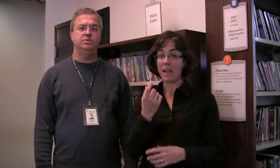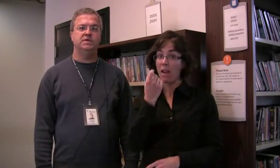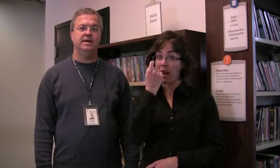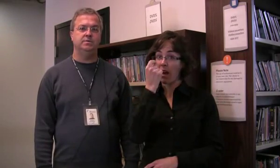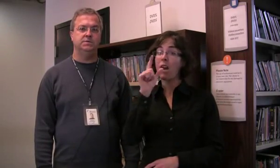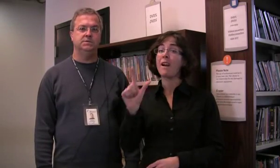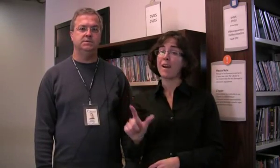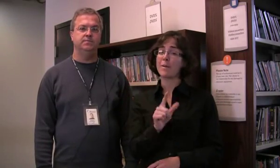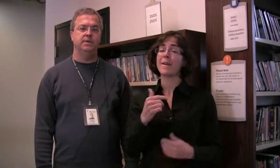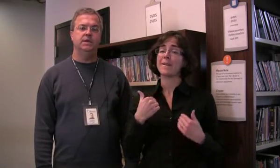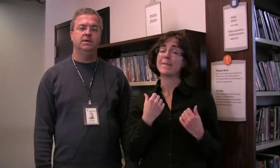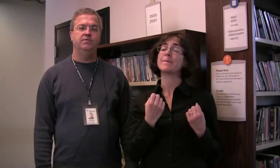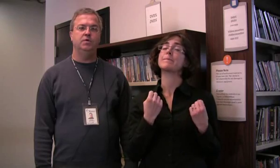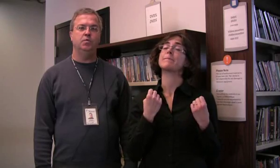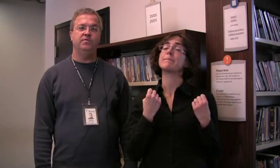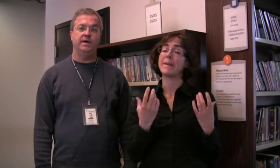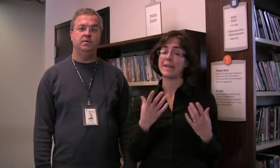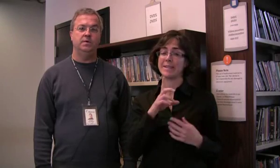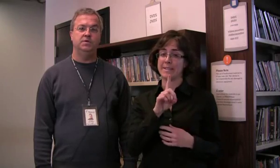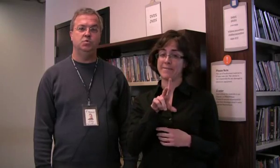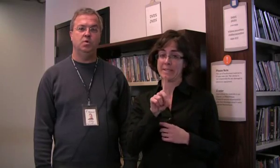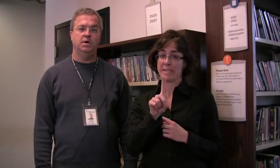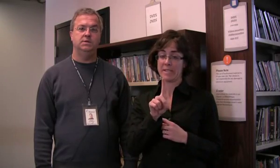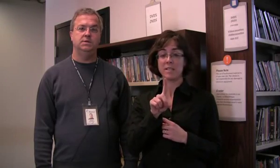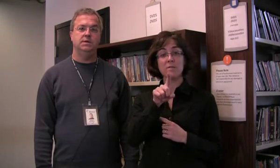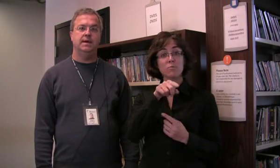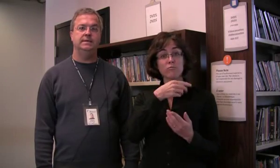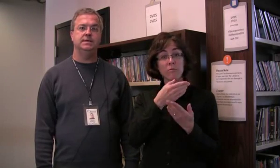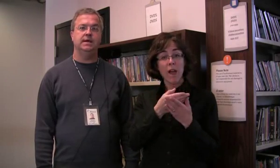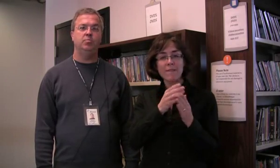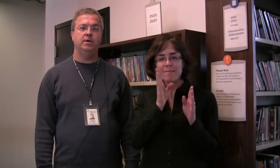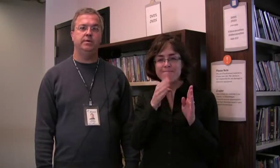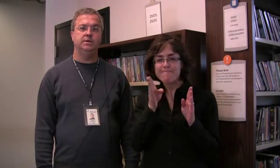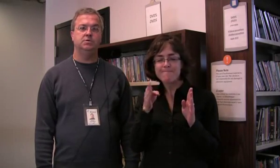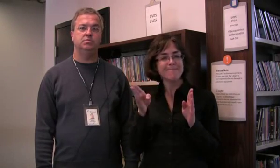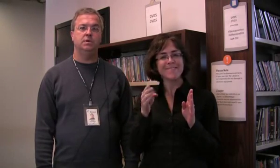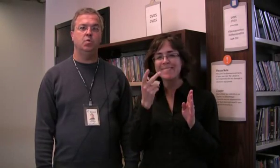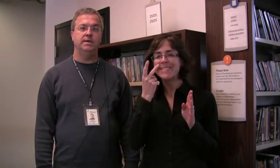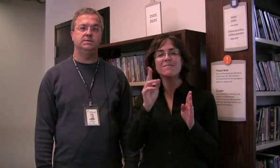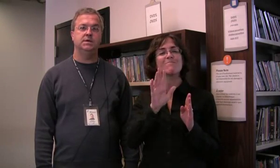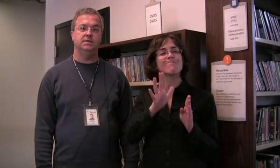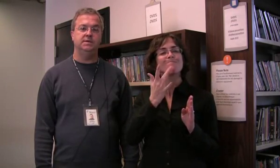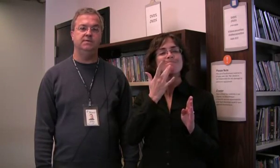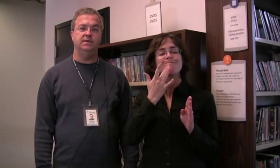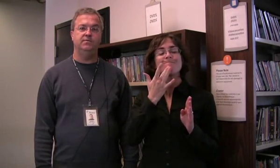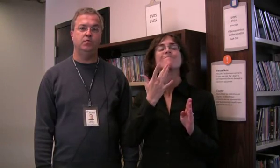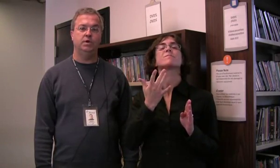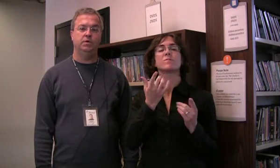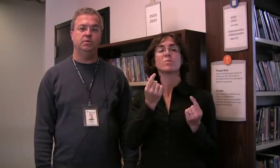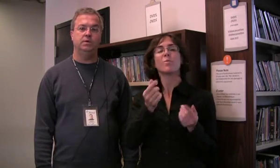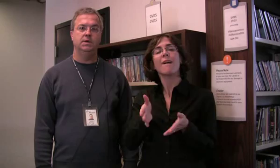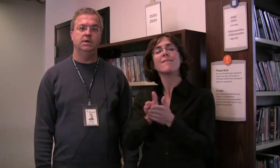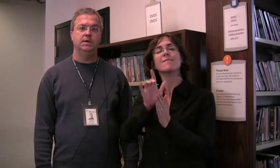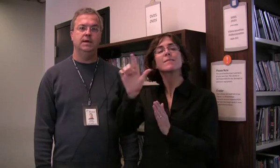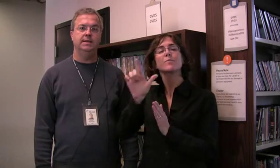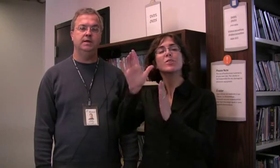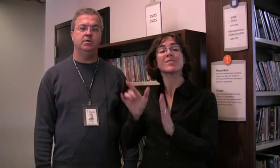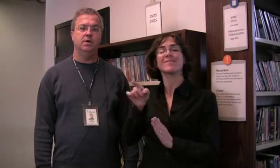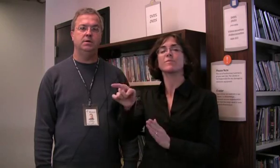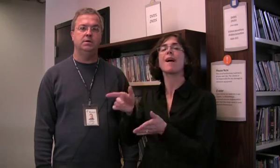owns thousands. If you do not find the one that you want ask a librarian to request it for you.